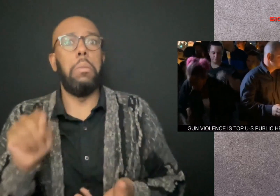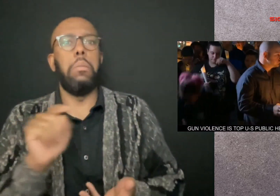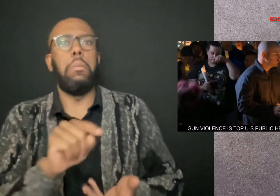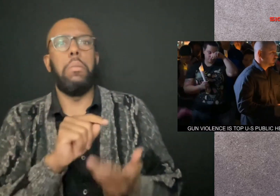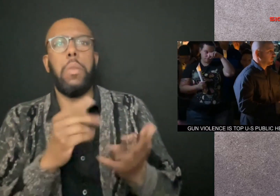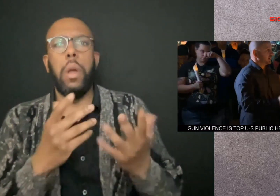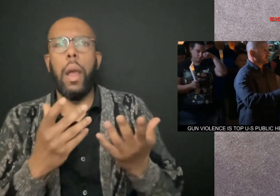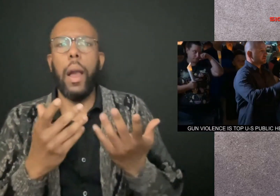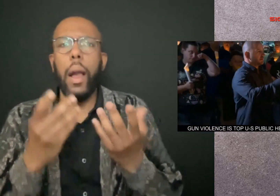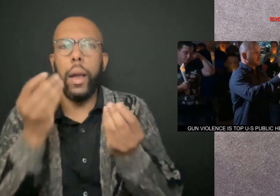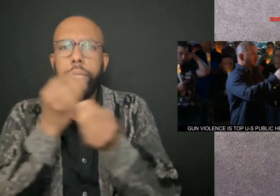Anybody else like a candle?